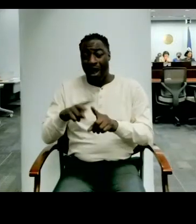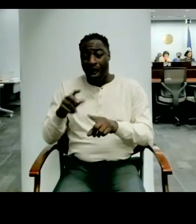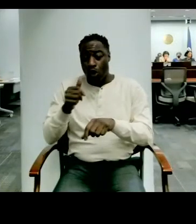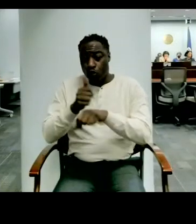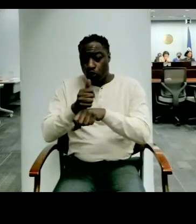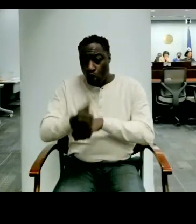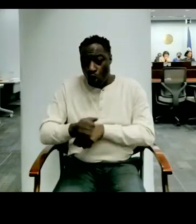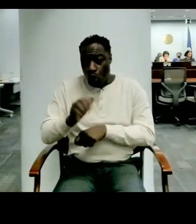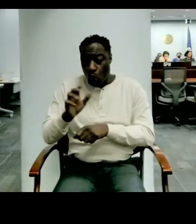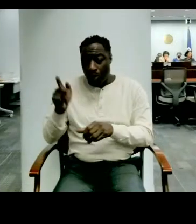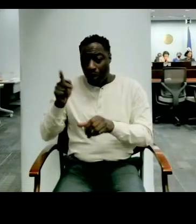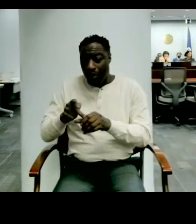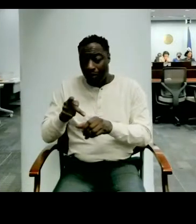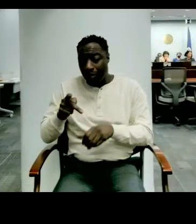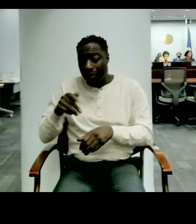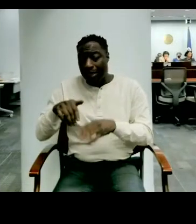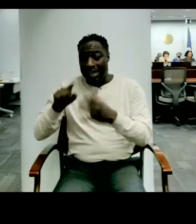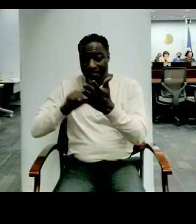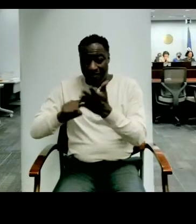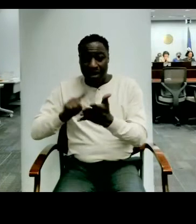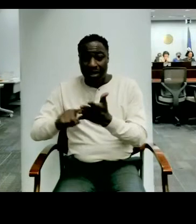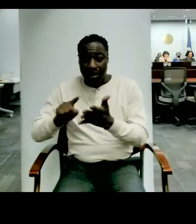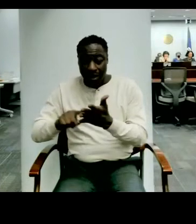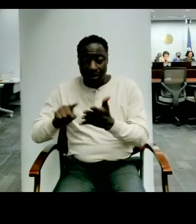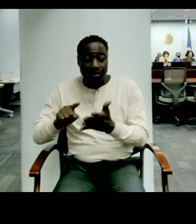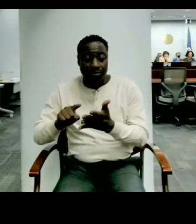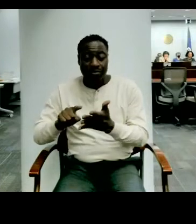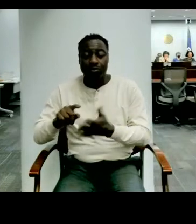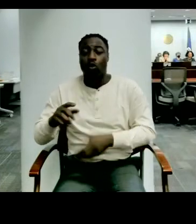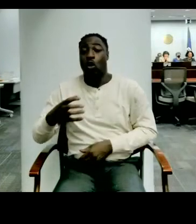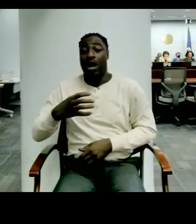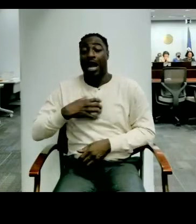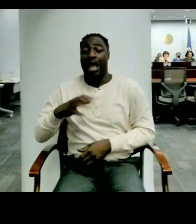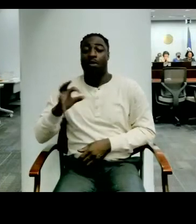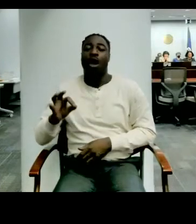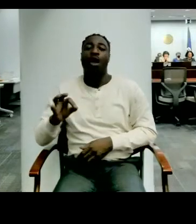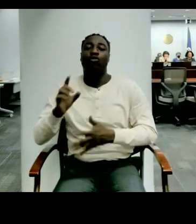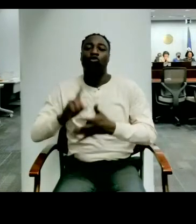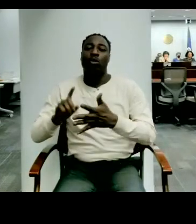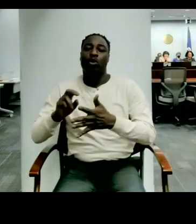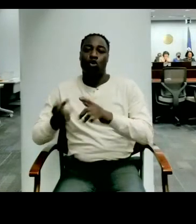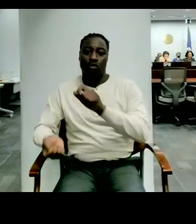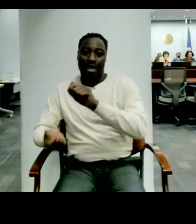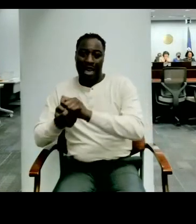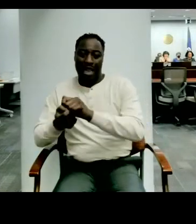participate in any manner of investigation of a claim of harassment or retaliation. We recognize